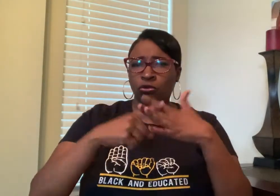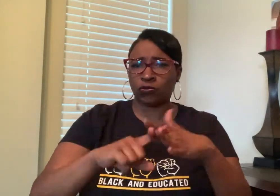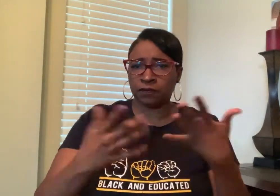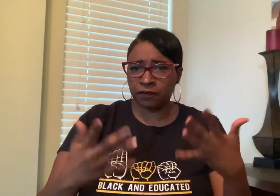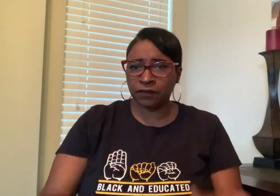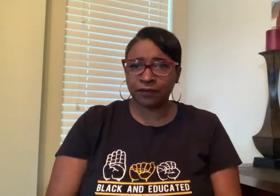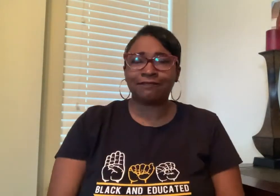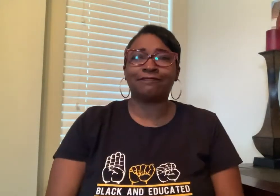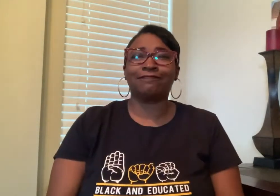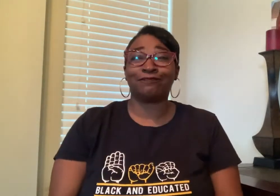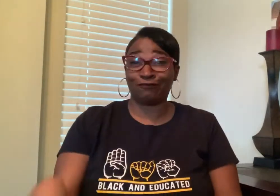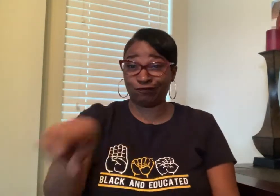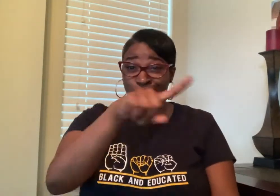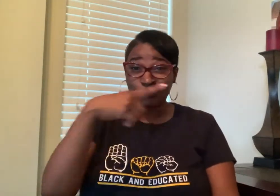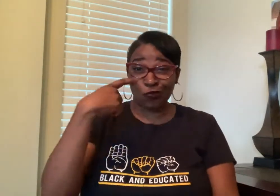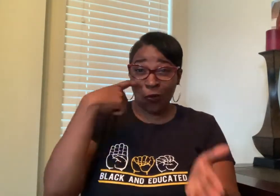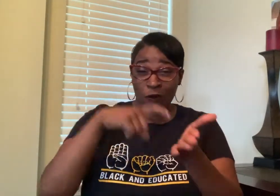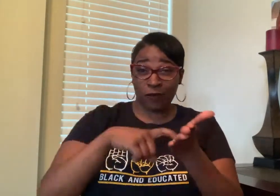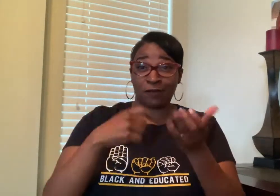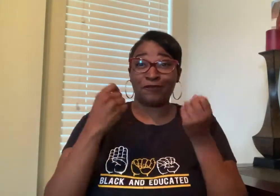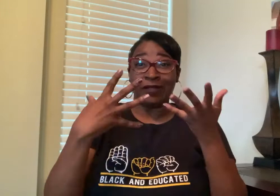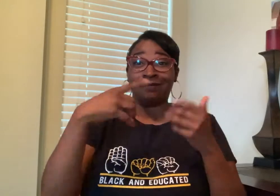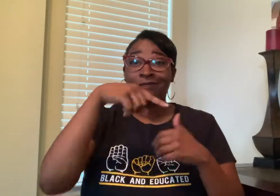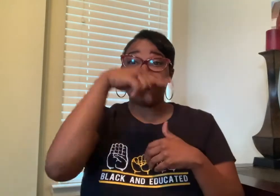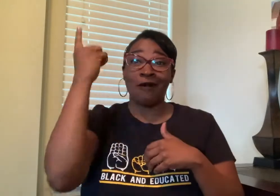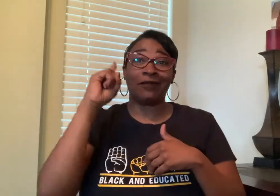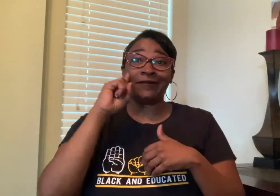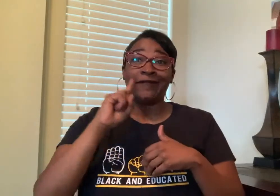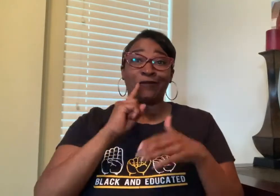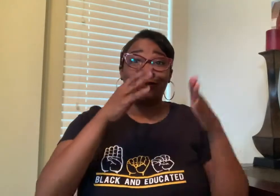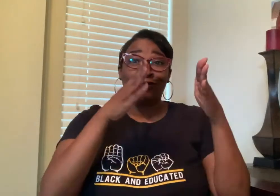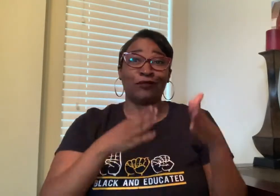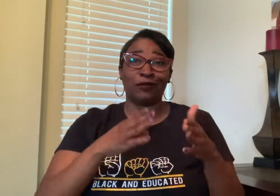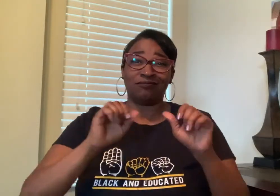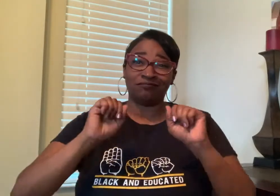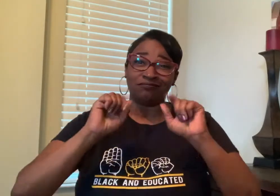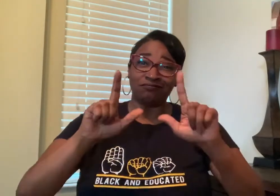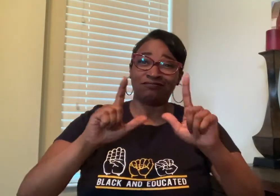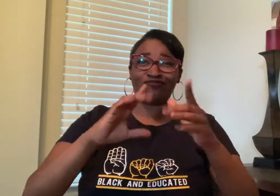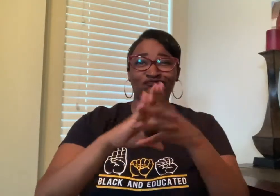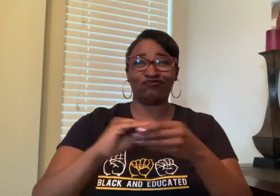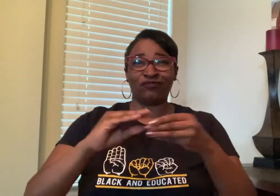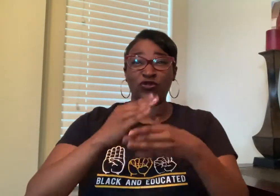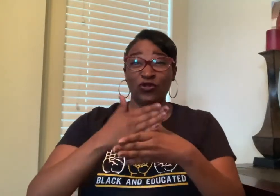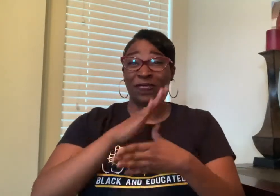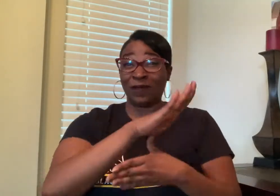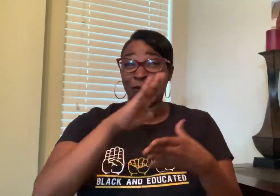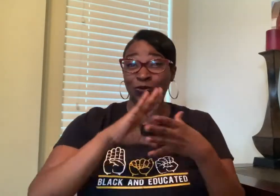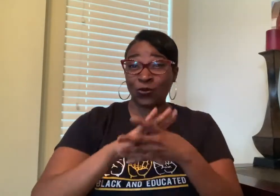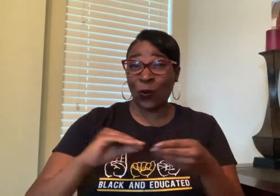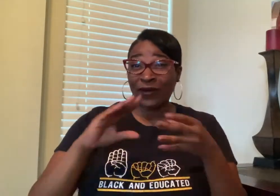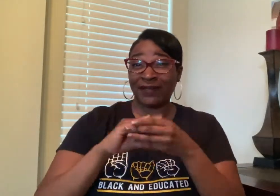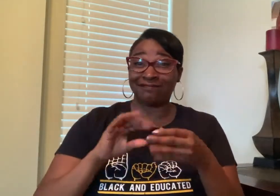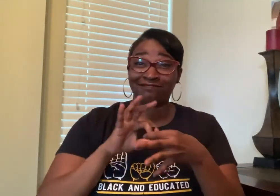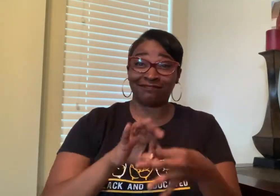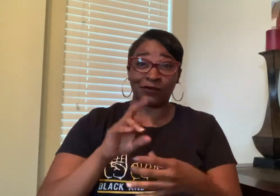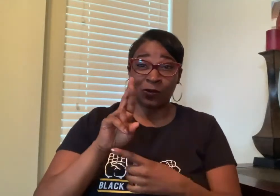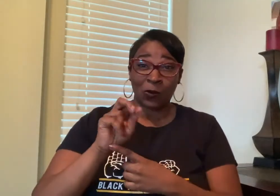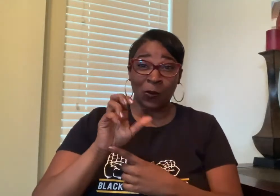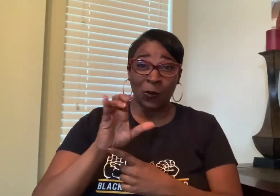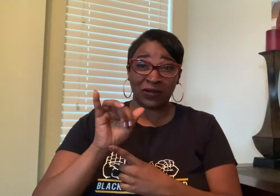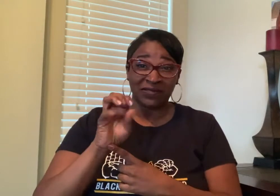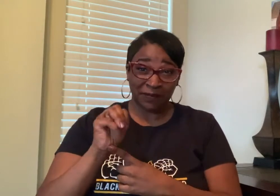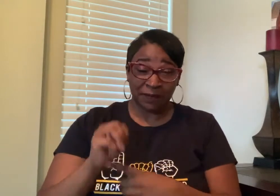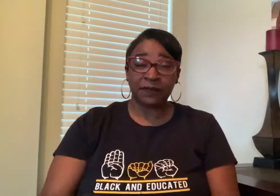I’m not sure where to start, but I have noticed many black deaf people sharing their